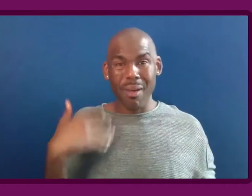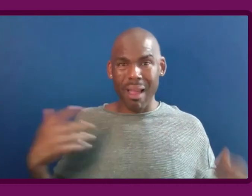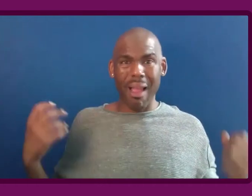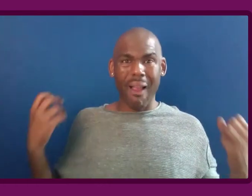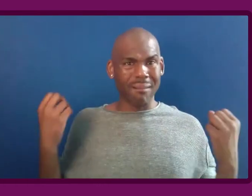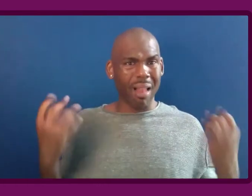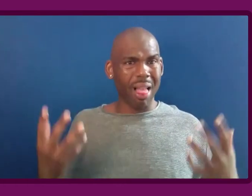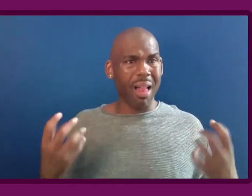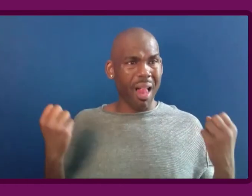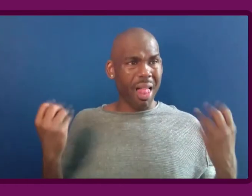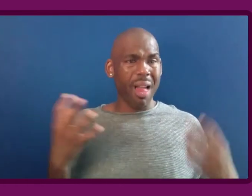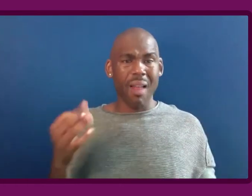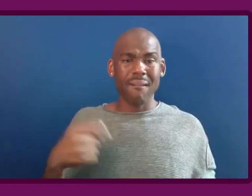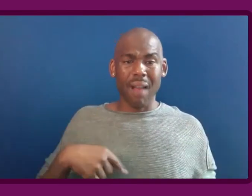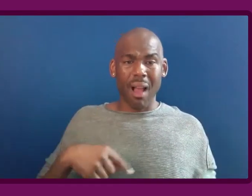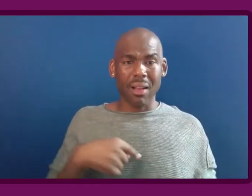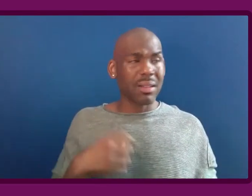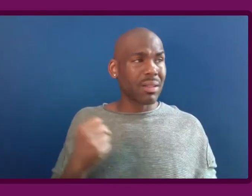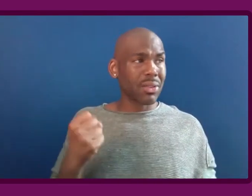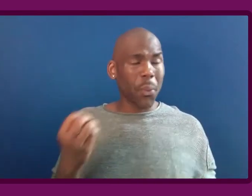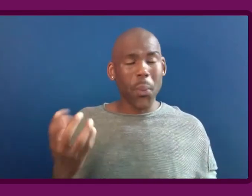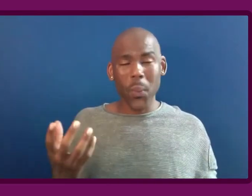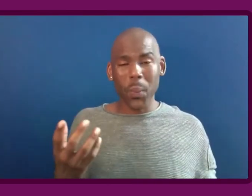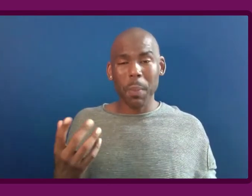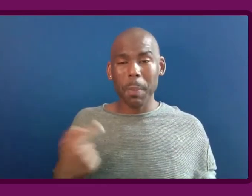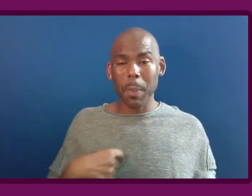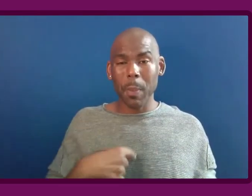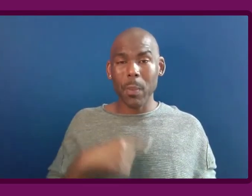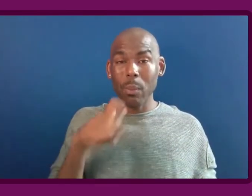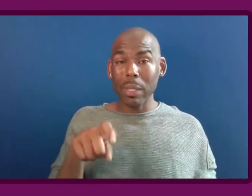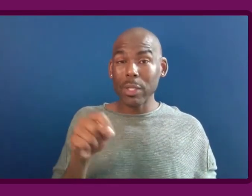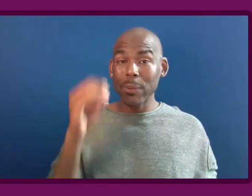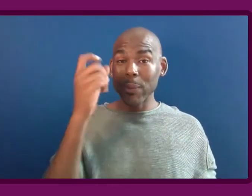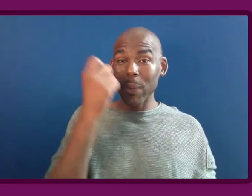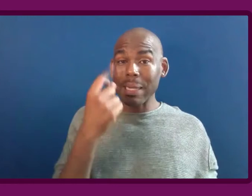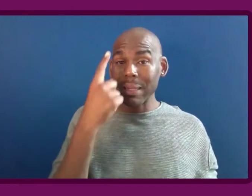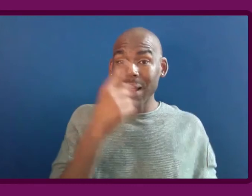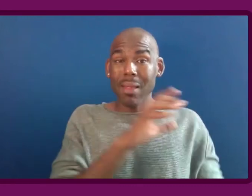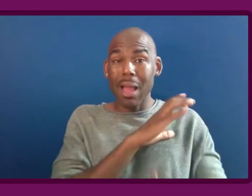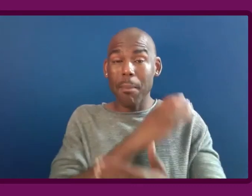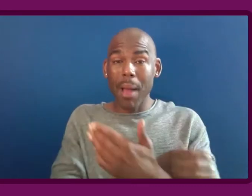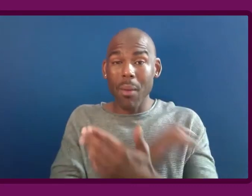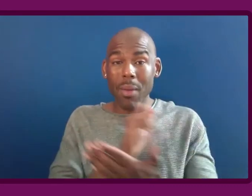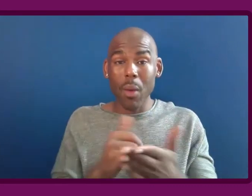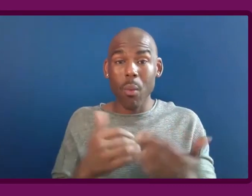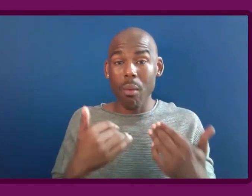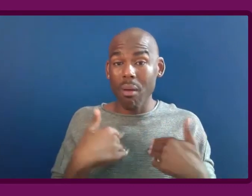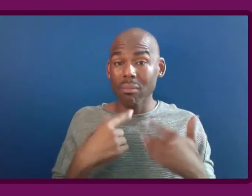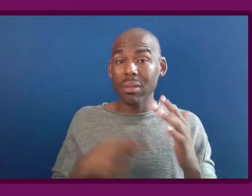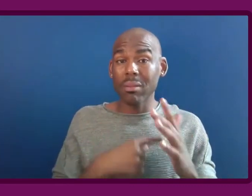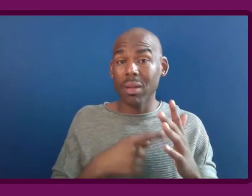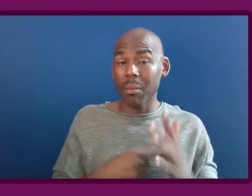There is a lot of them, a lot of us. We need to understand the power that we have. Sometimes